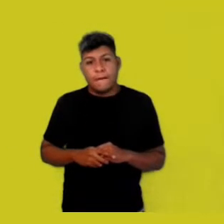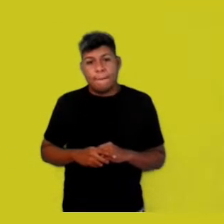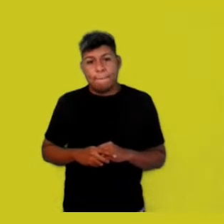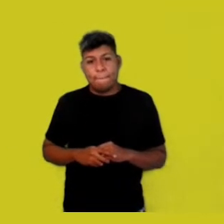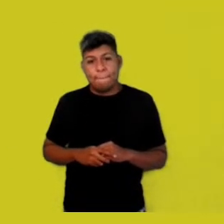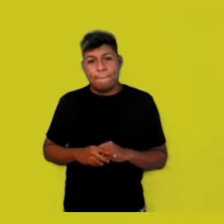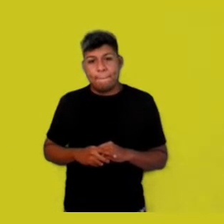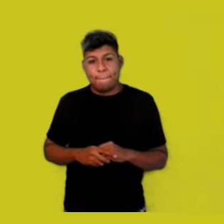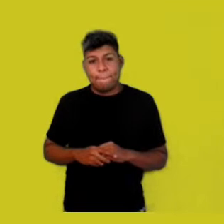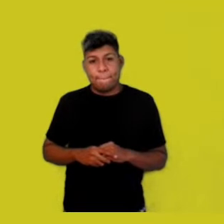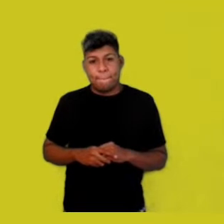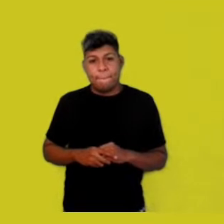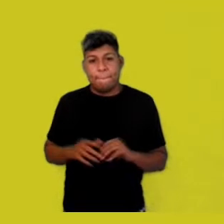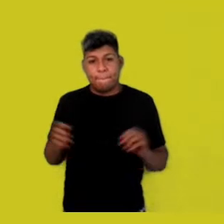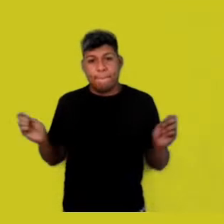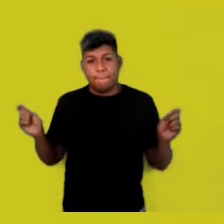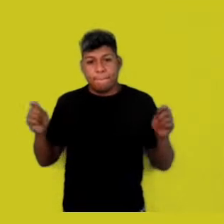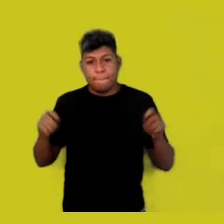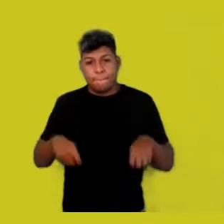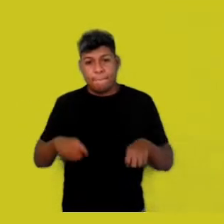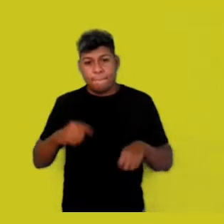What possibilities of sacred, is that really it?